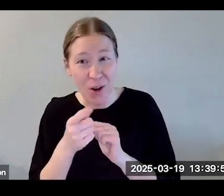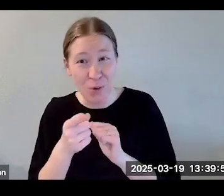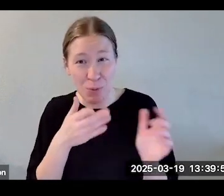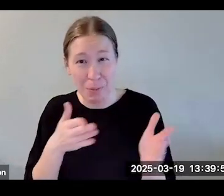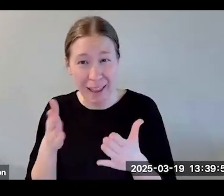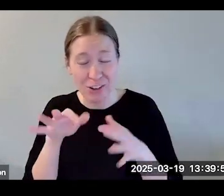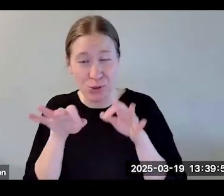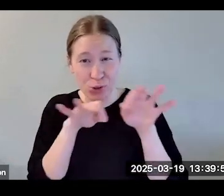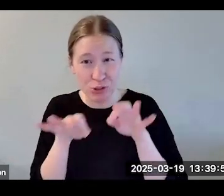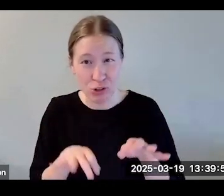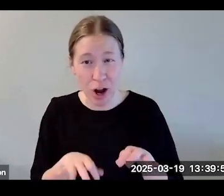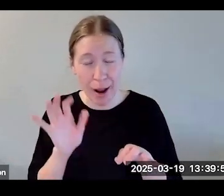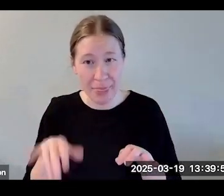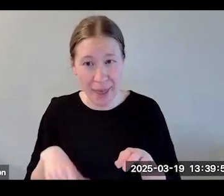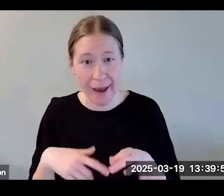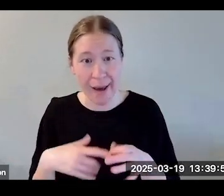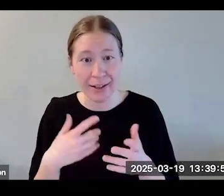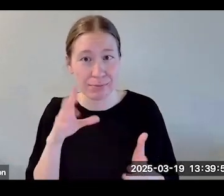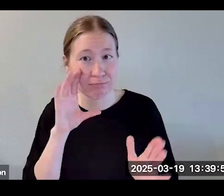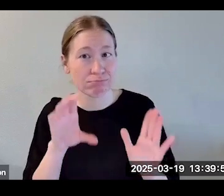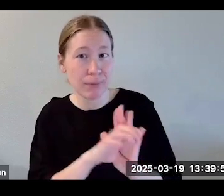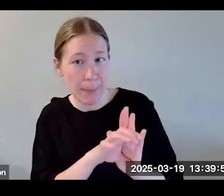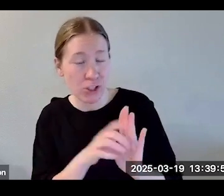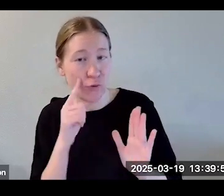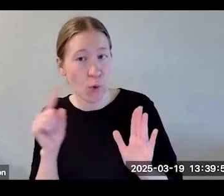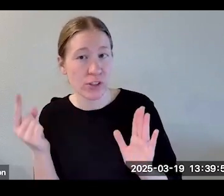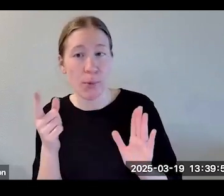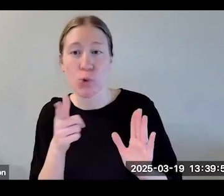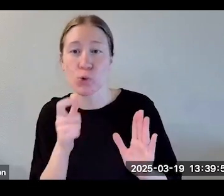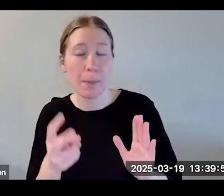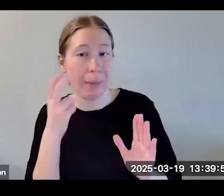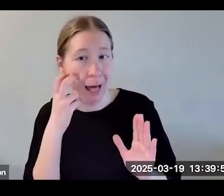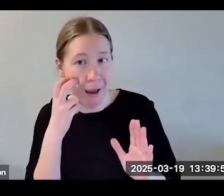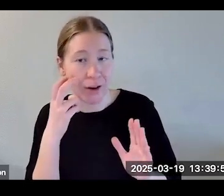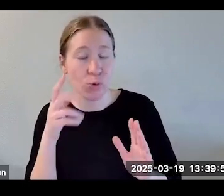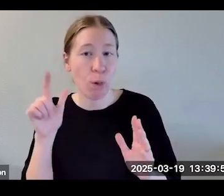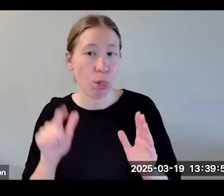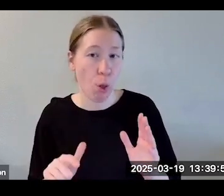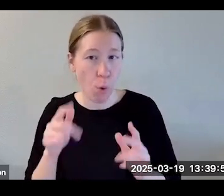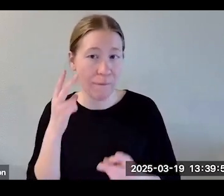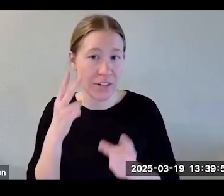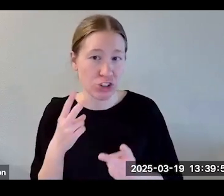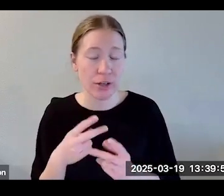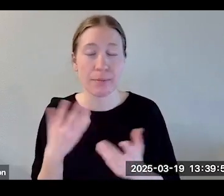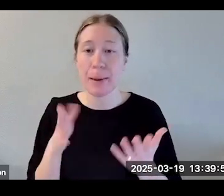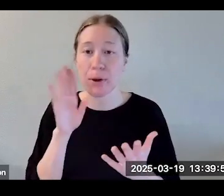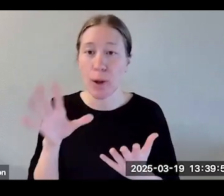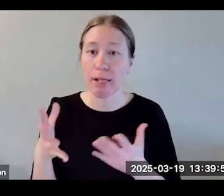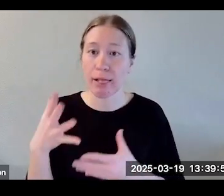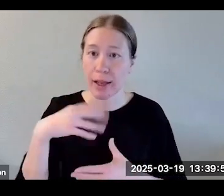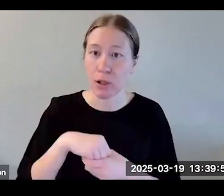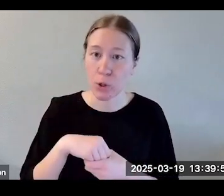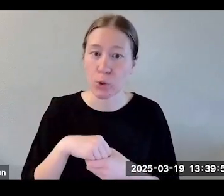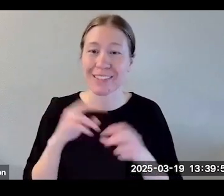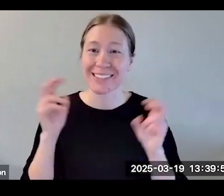to someone who has blind or low-vision? You might include the subject or subjects in detail, the setting,